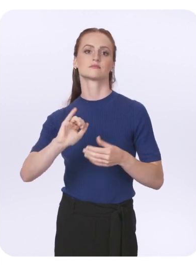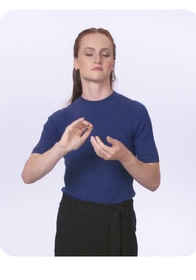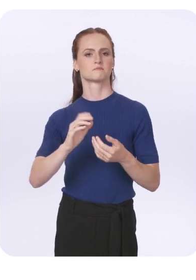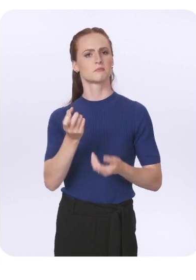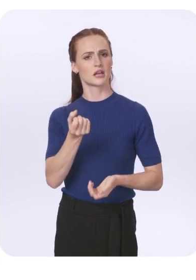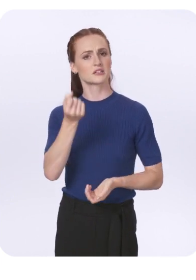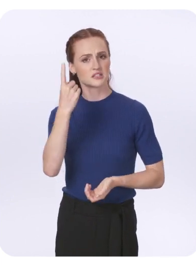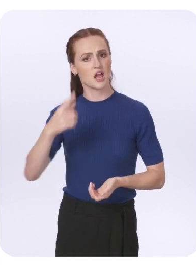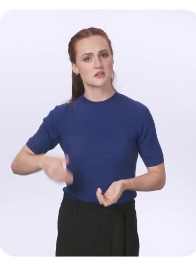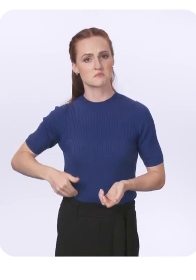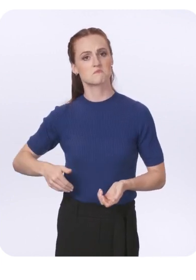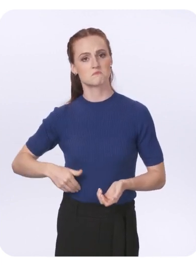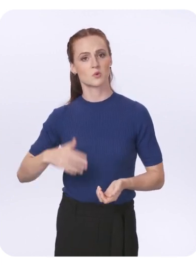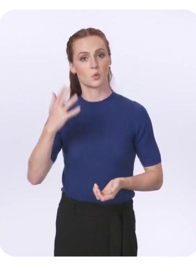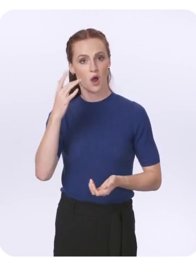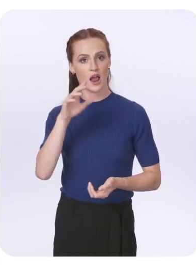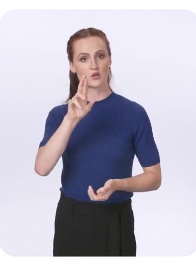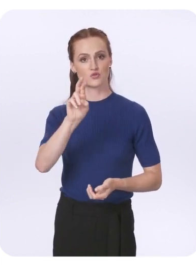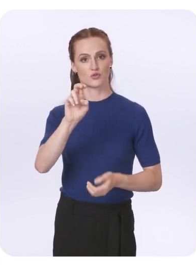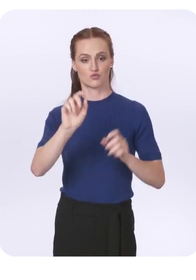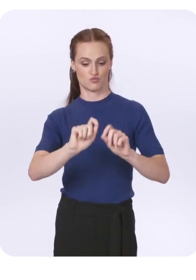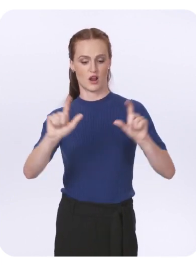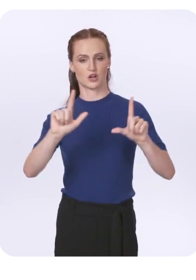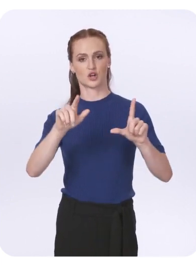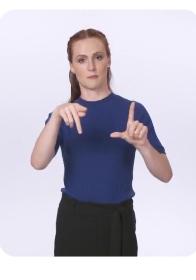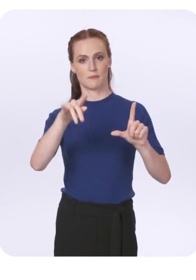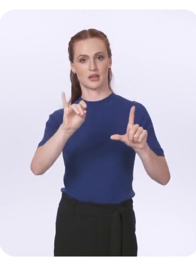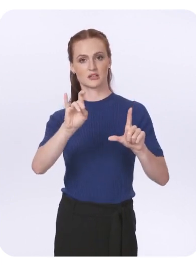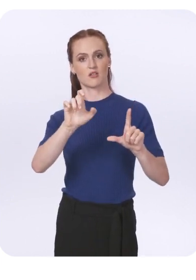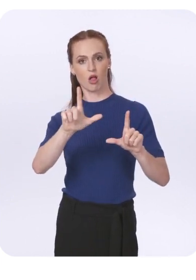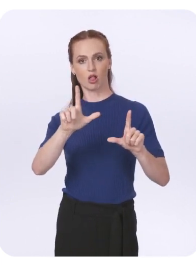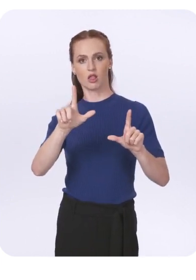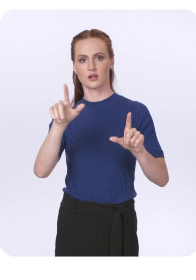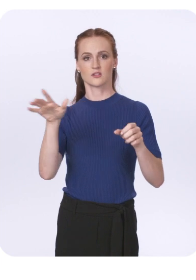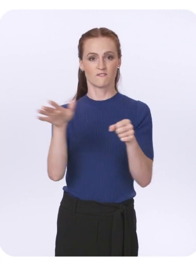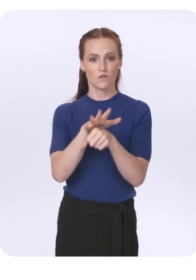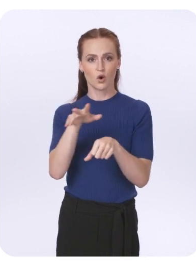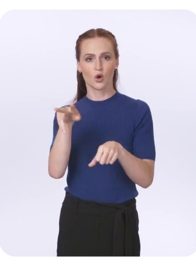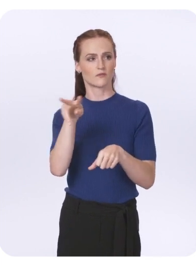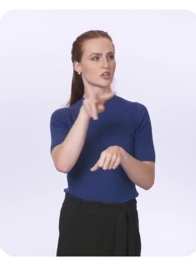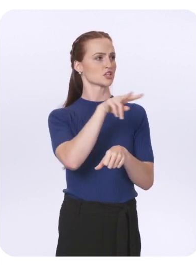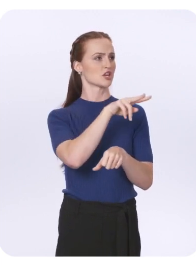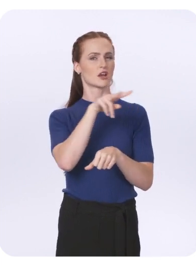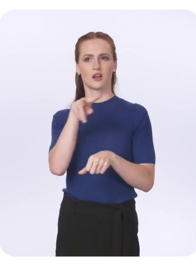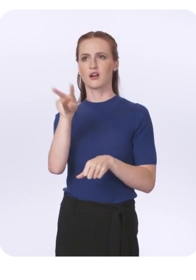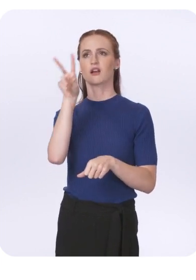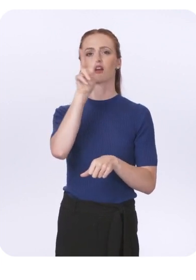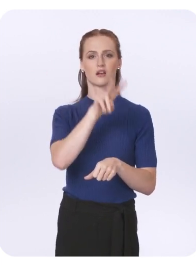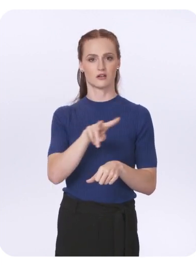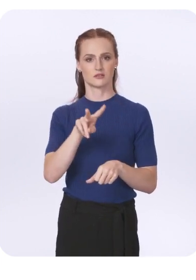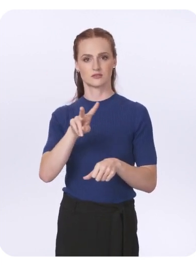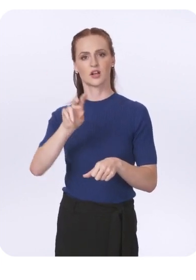because the rendered pixels cover the user’s entire field of vision. And on other 2D screens